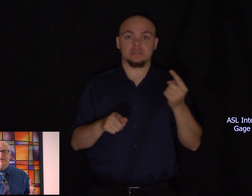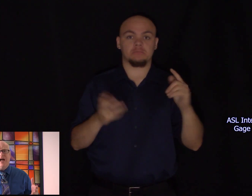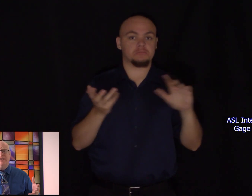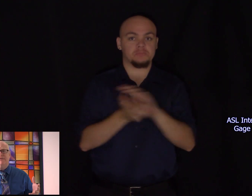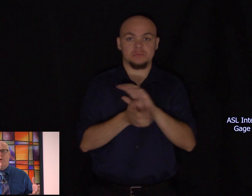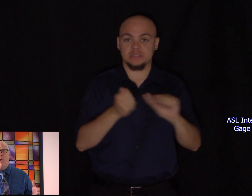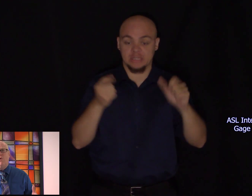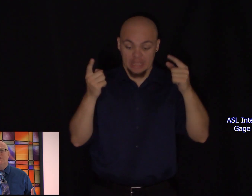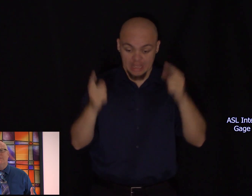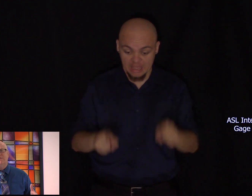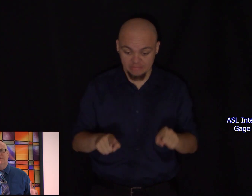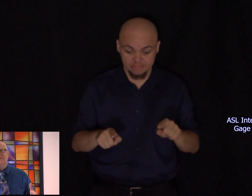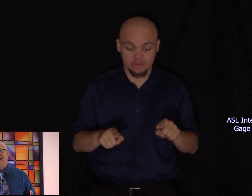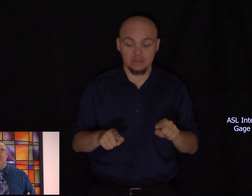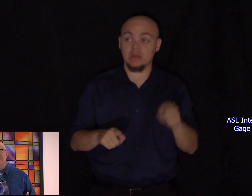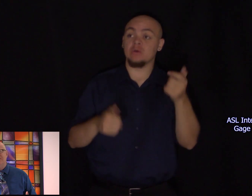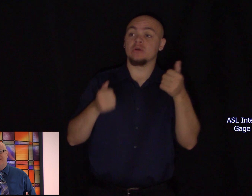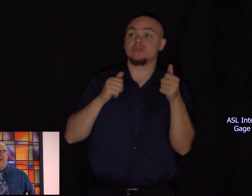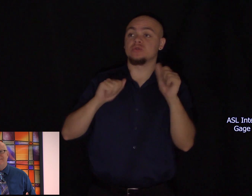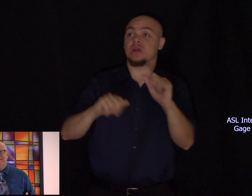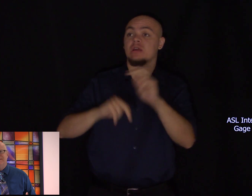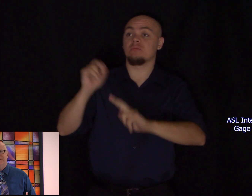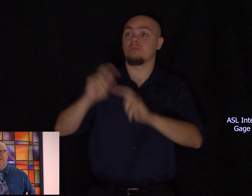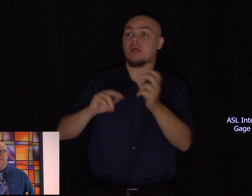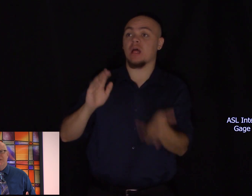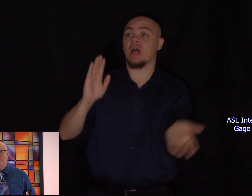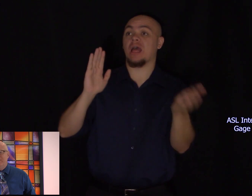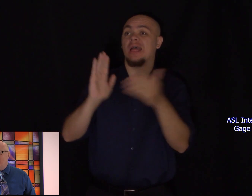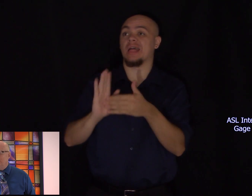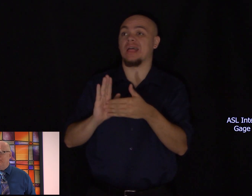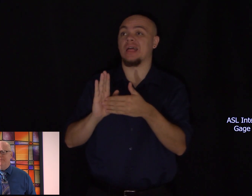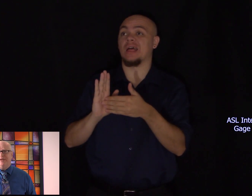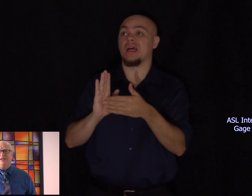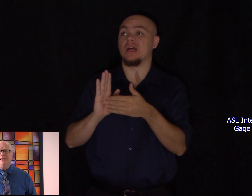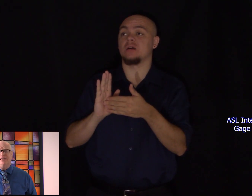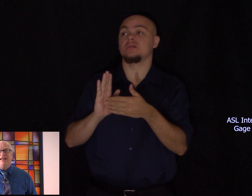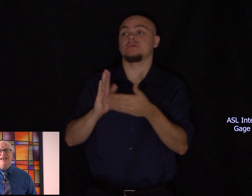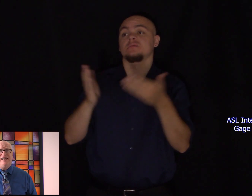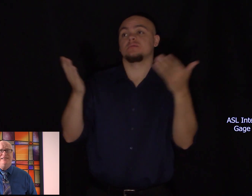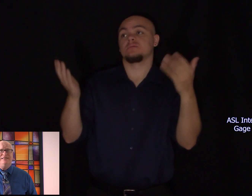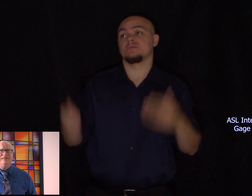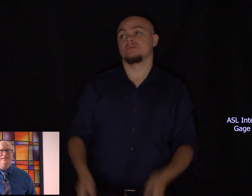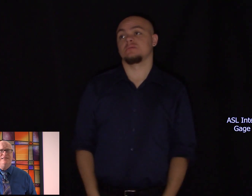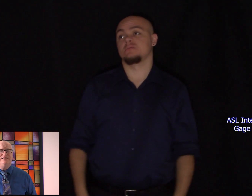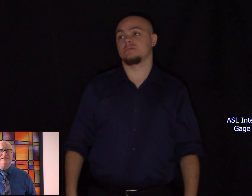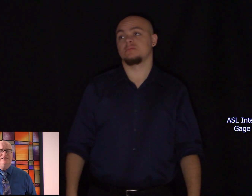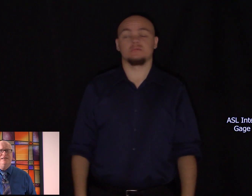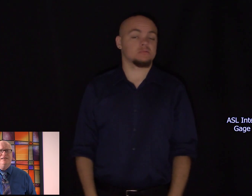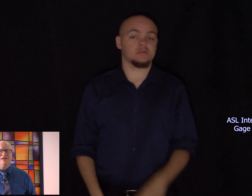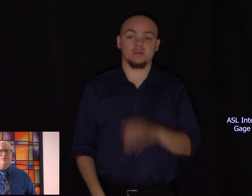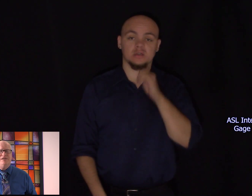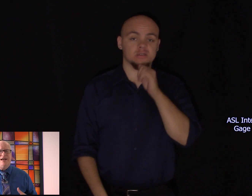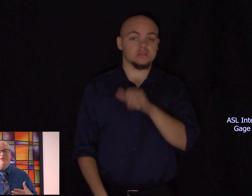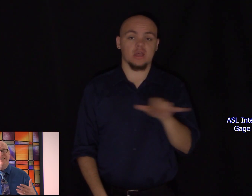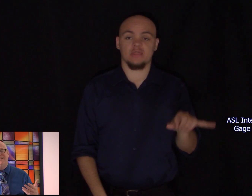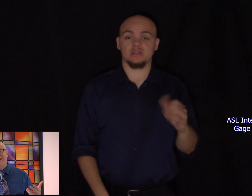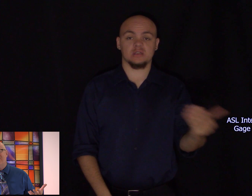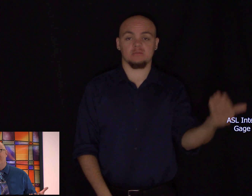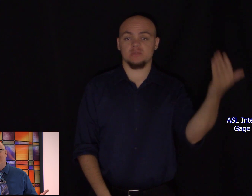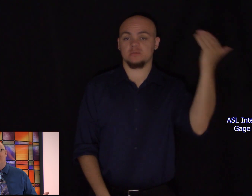kind of horrible disaster has happened we go to rebuild and yet we say it's not going to be as